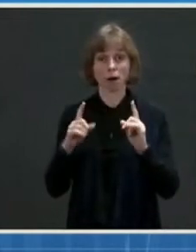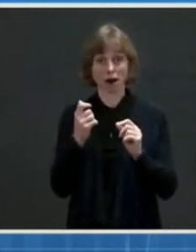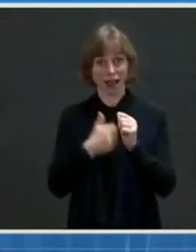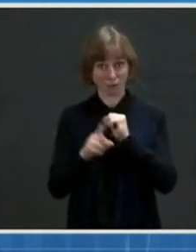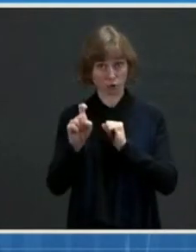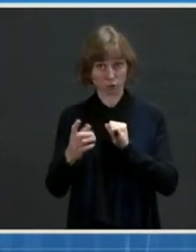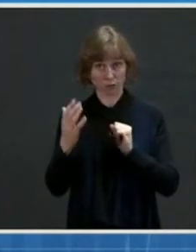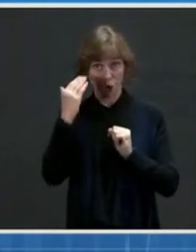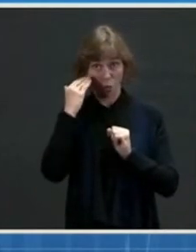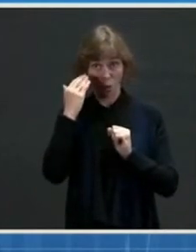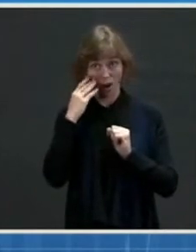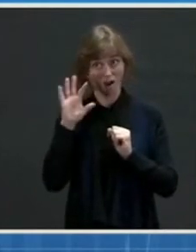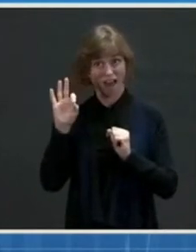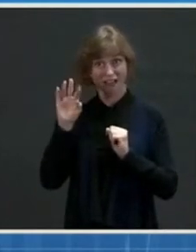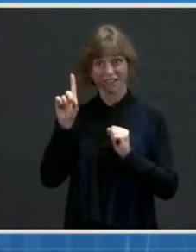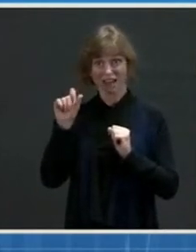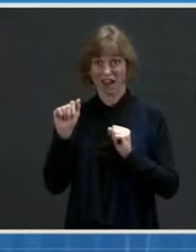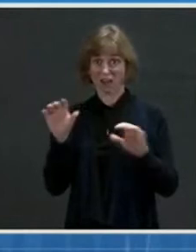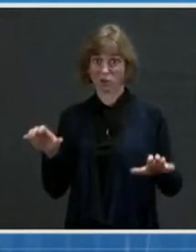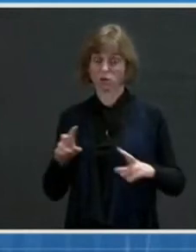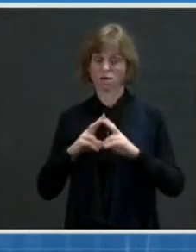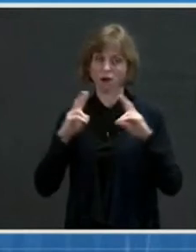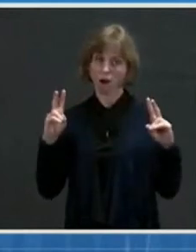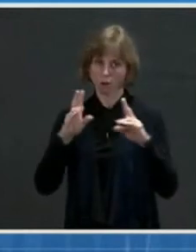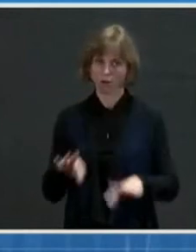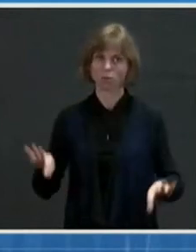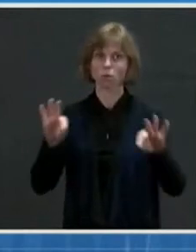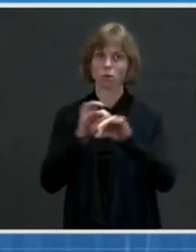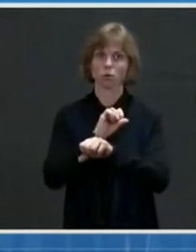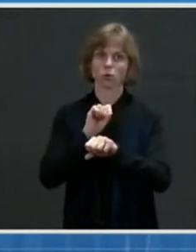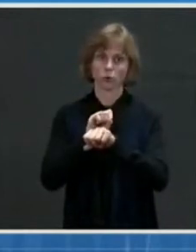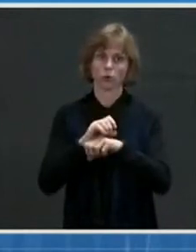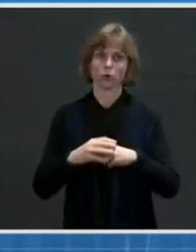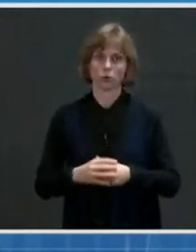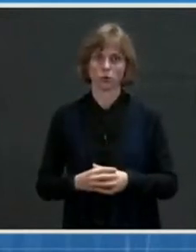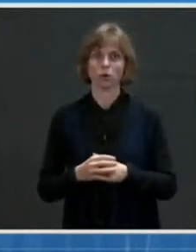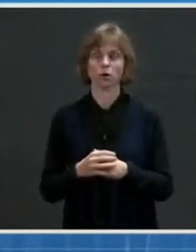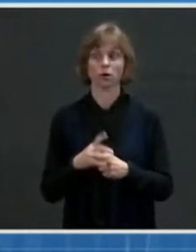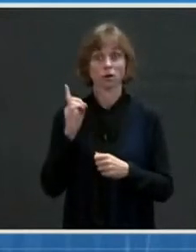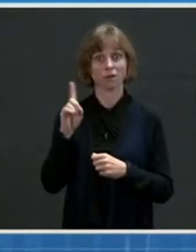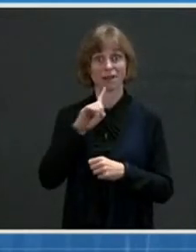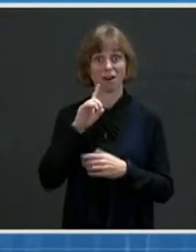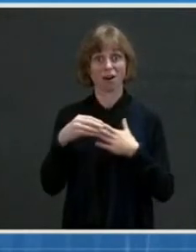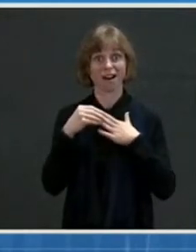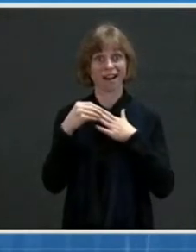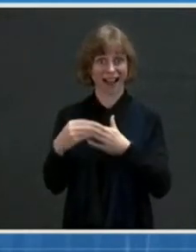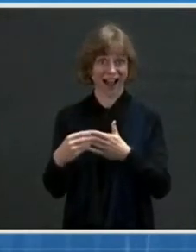DELINEATED THE ASPECTS, I WANT TO MAKE SURE EVERYONE IS AWARE OF THE IMPORTANT WORK THAT THE